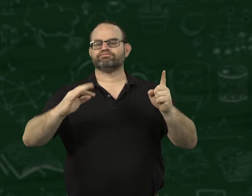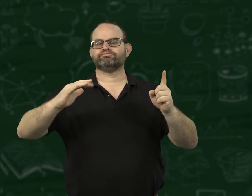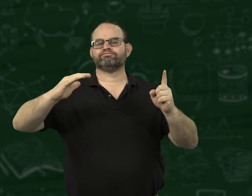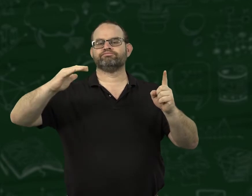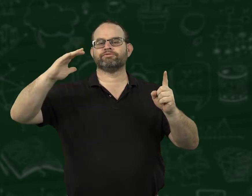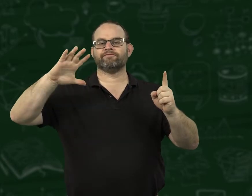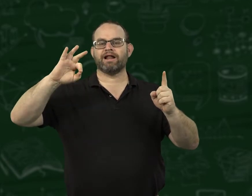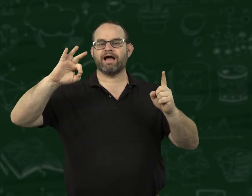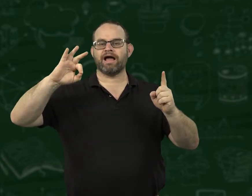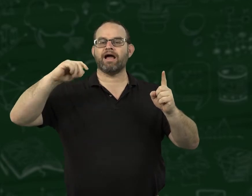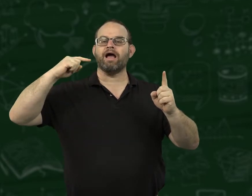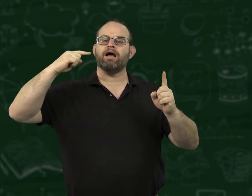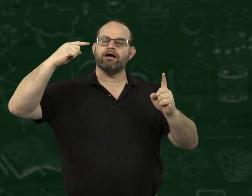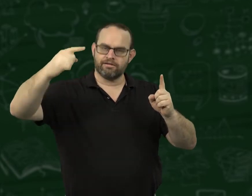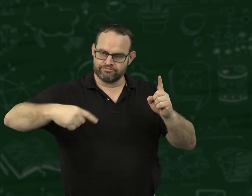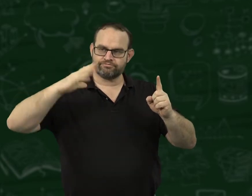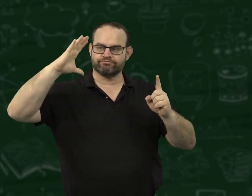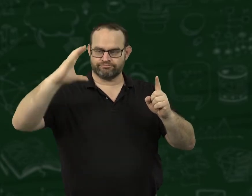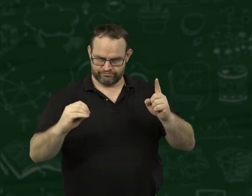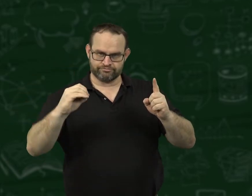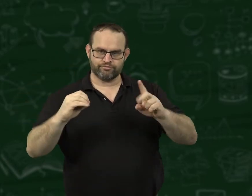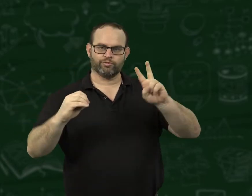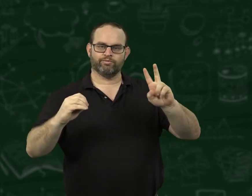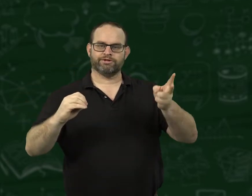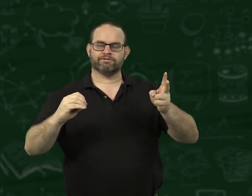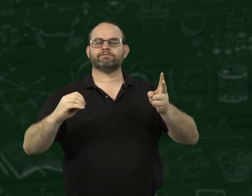The seconds cycle from zero to 59 again, then the next number is (2:00) 2 minutes and zero seconds.